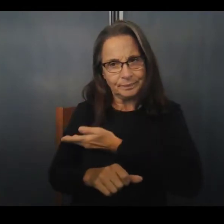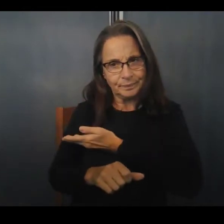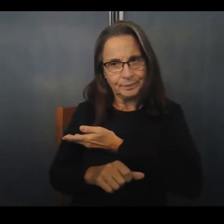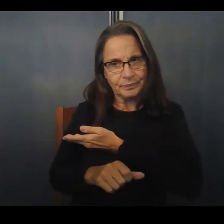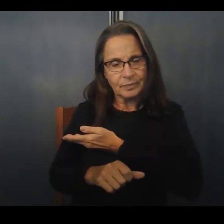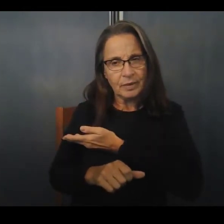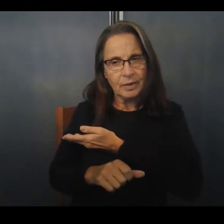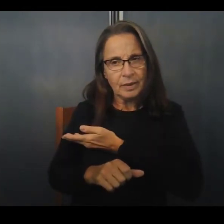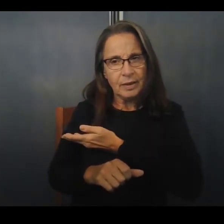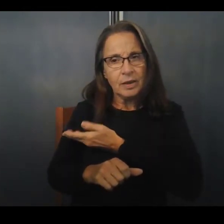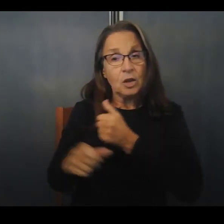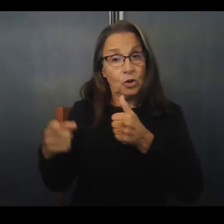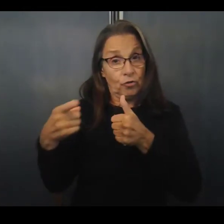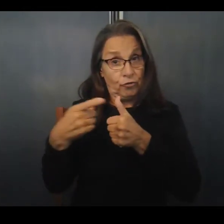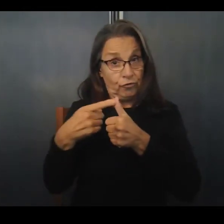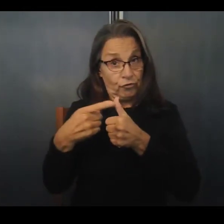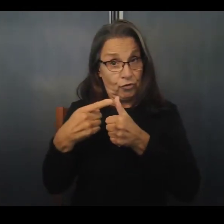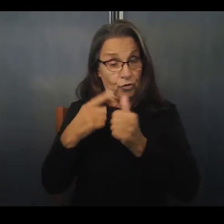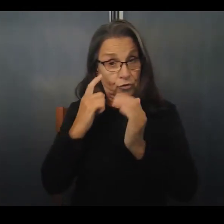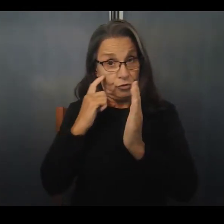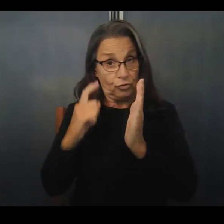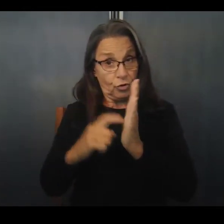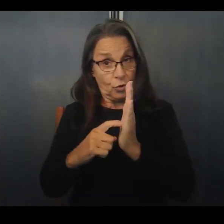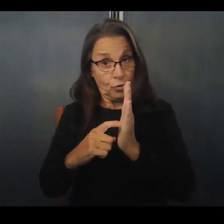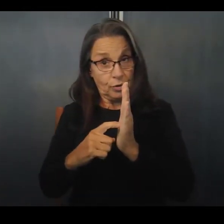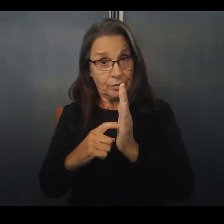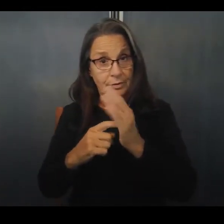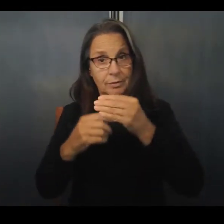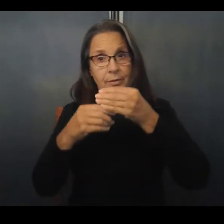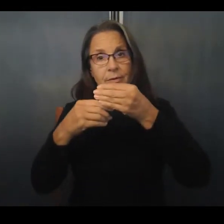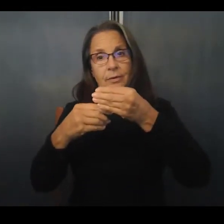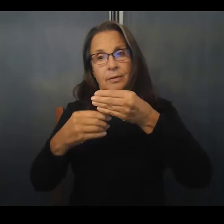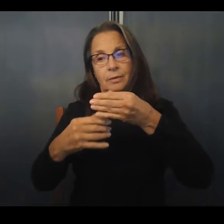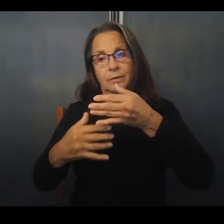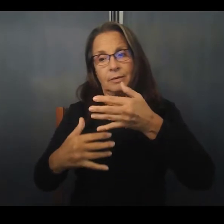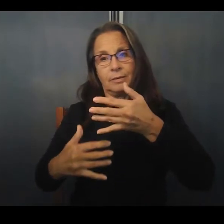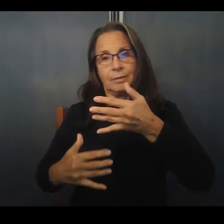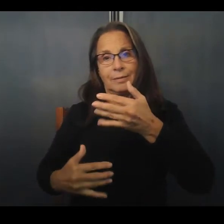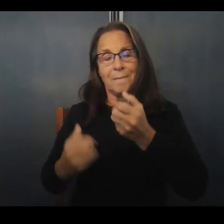and the first thing you'll probably notice is that there are a lot of items in this list